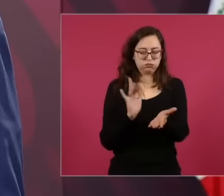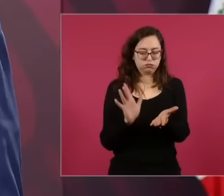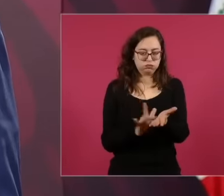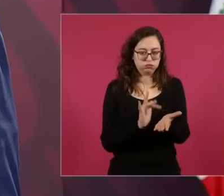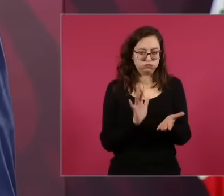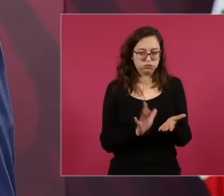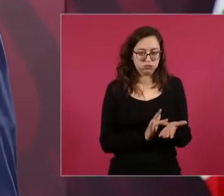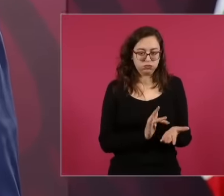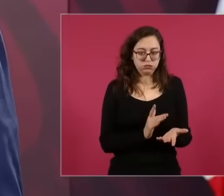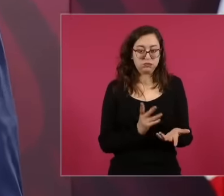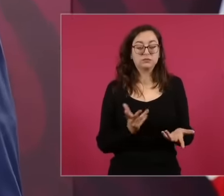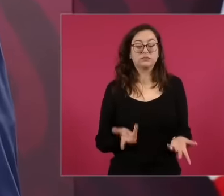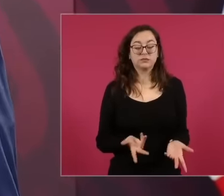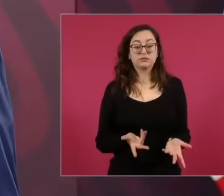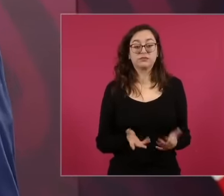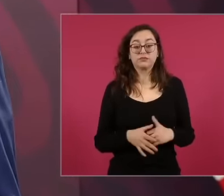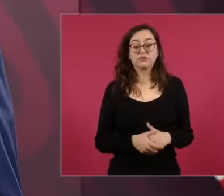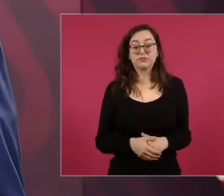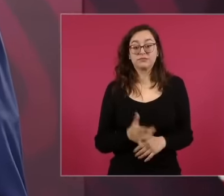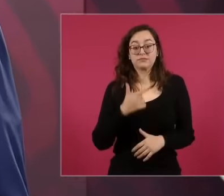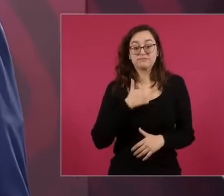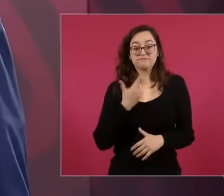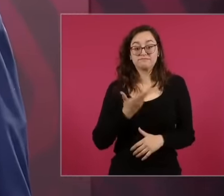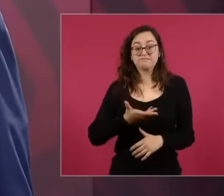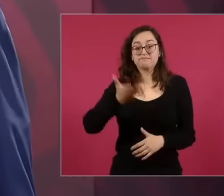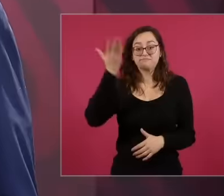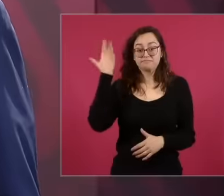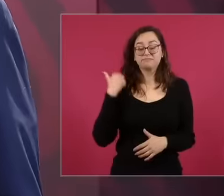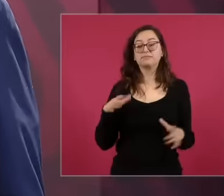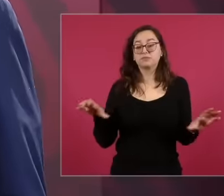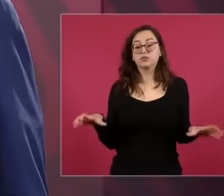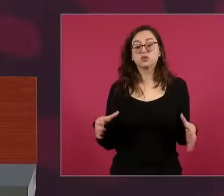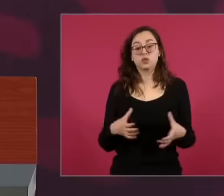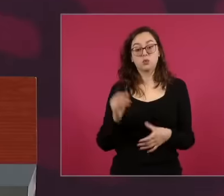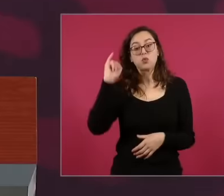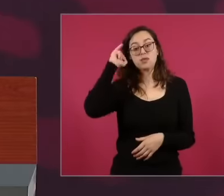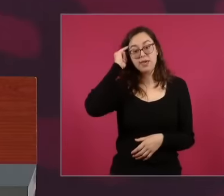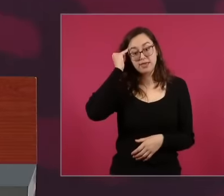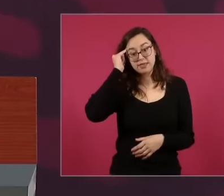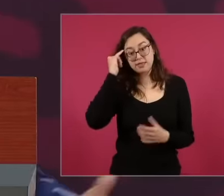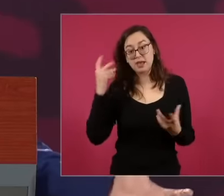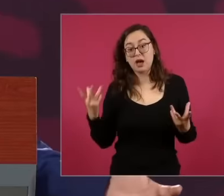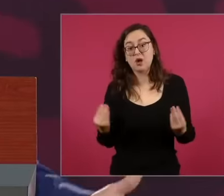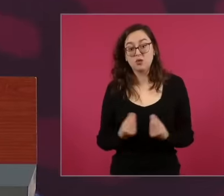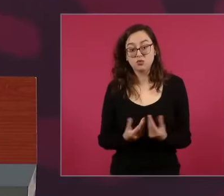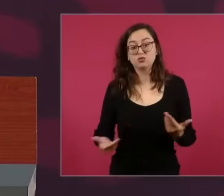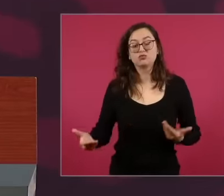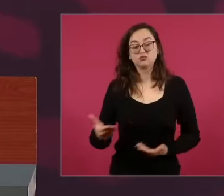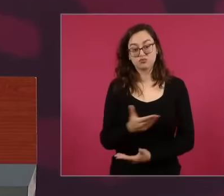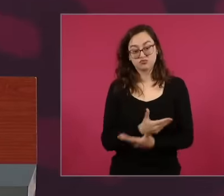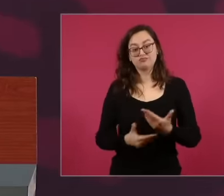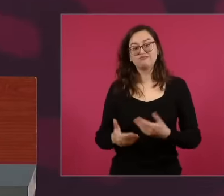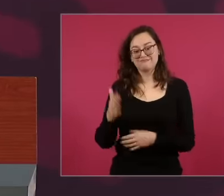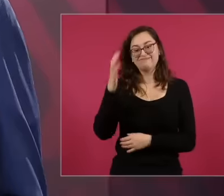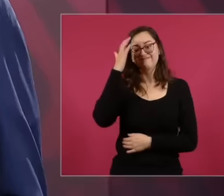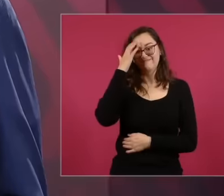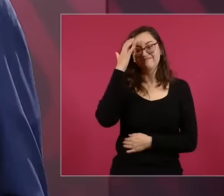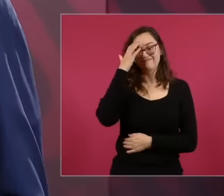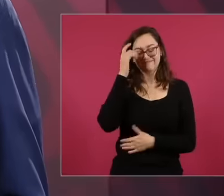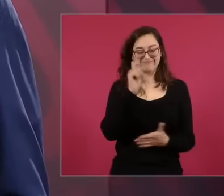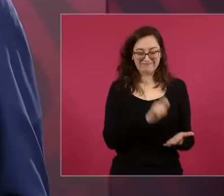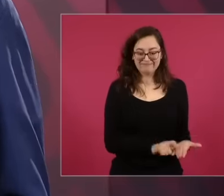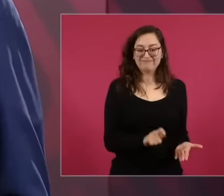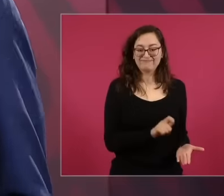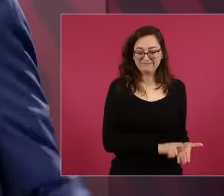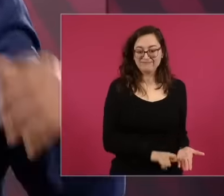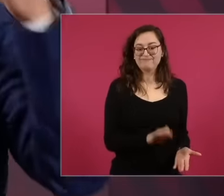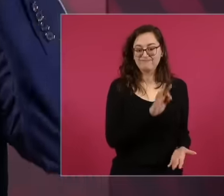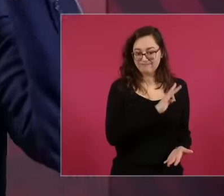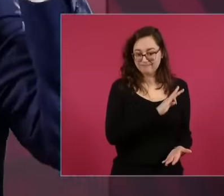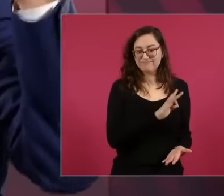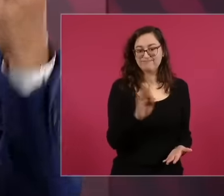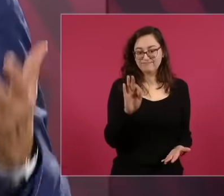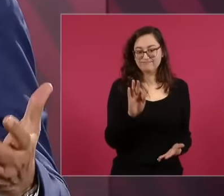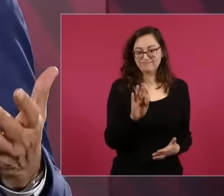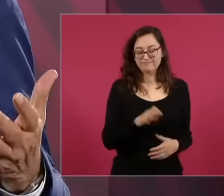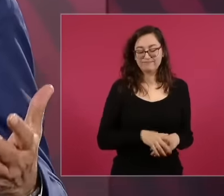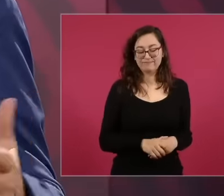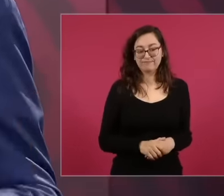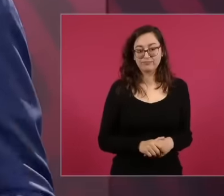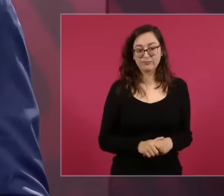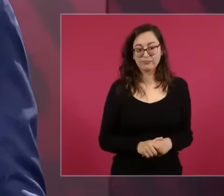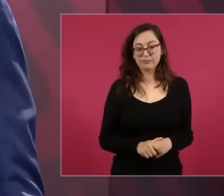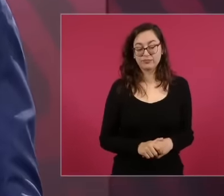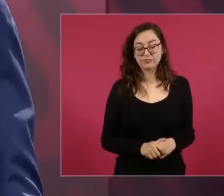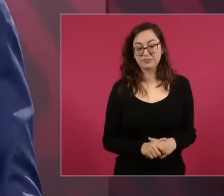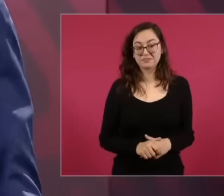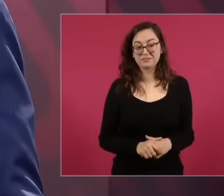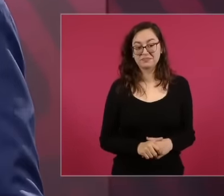So since I lived in indigenous communities I know that and it will not cost me a lot of work